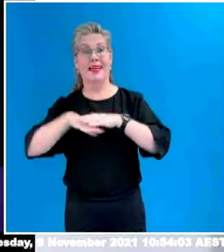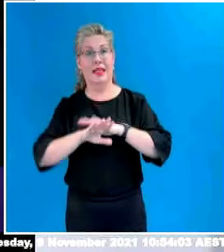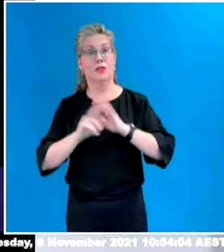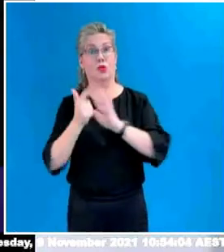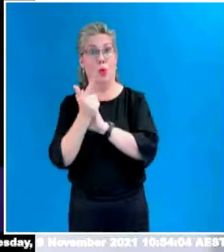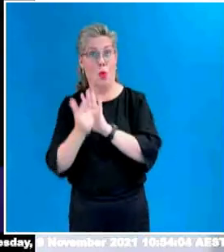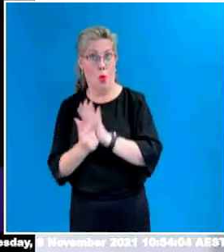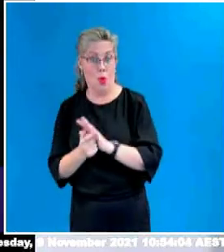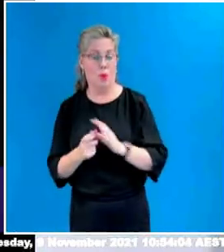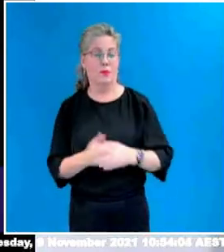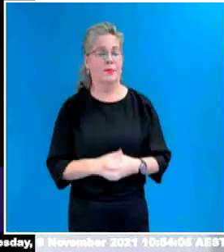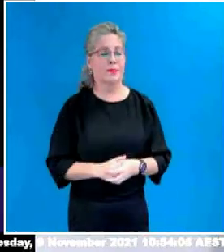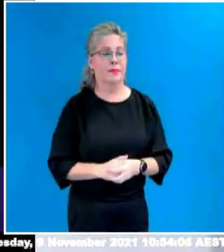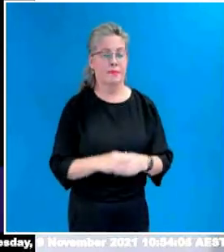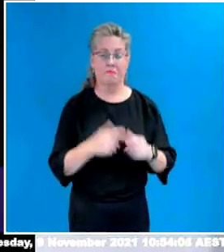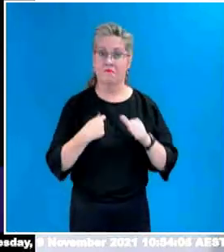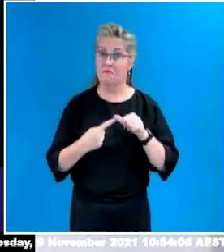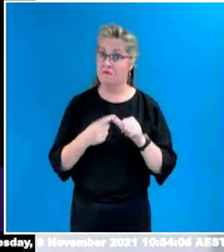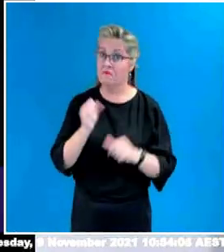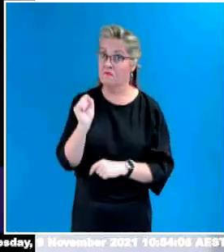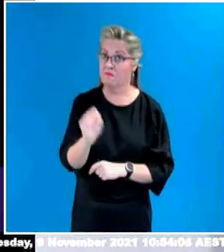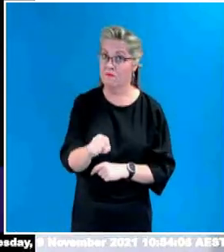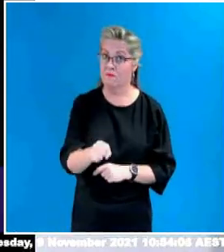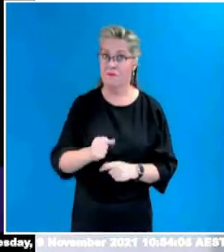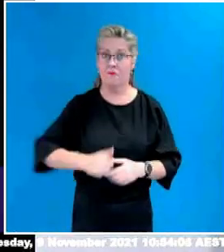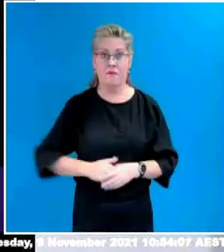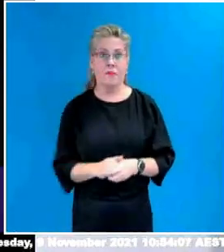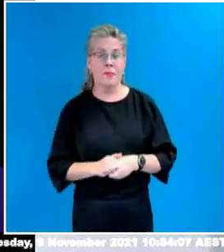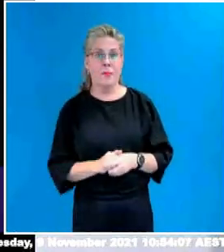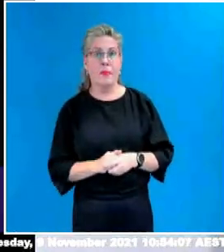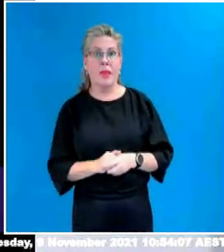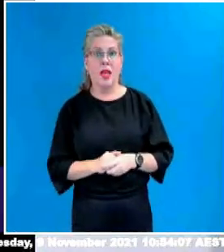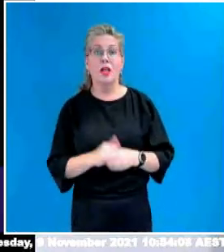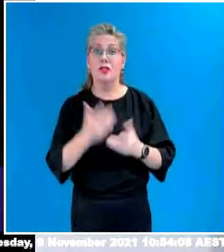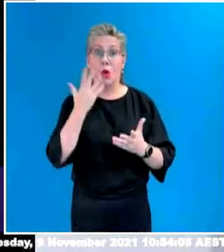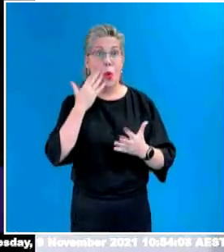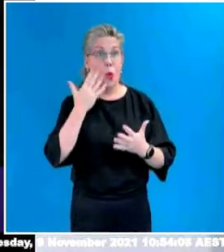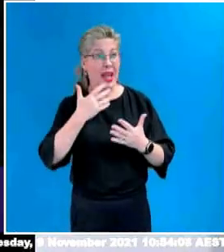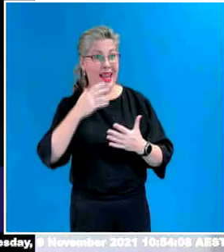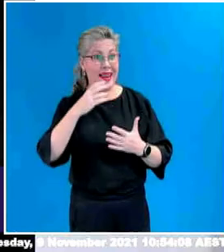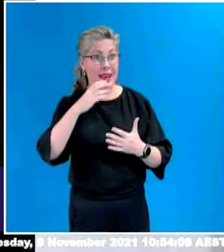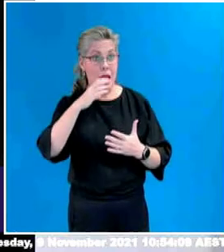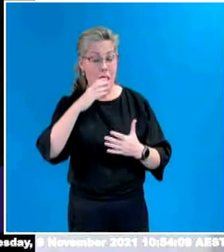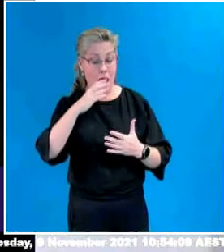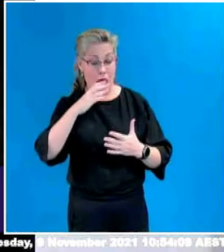obligations, it is not the case that those obligations have any direct impact